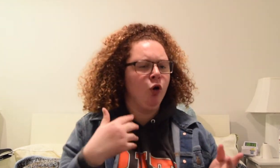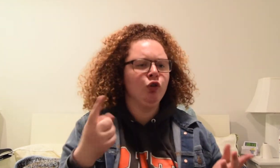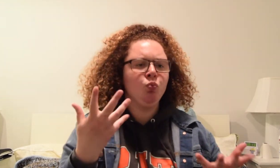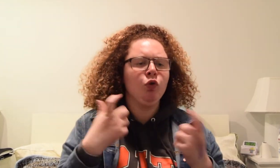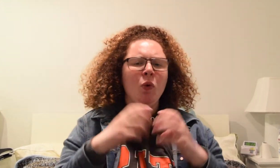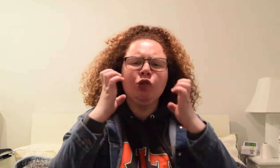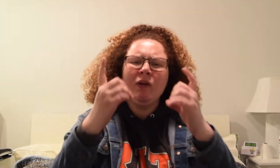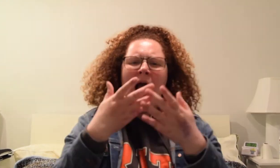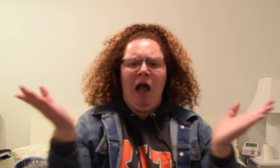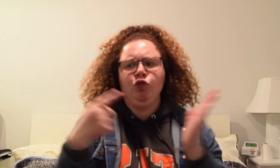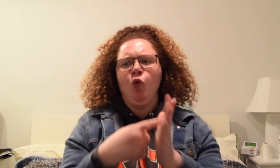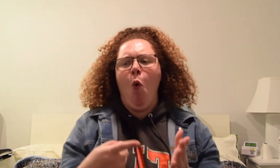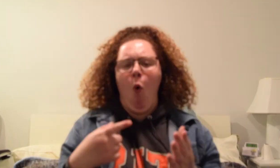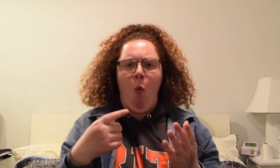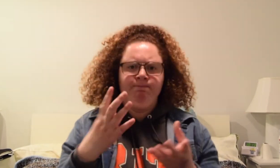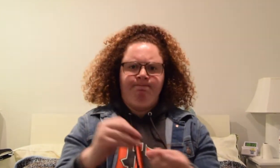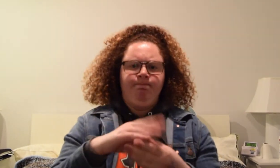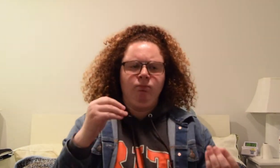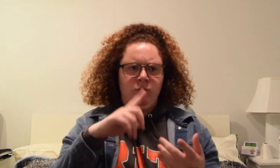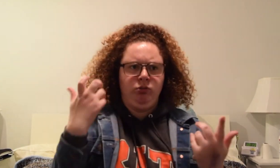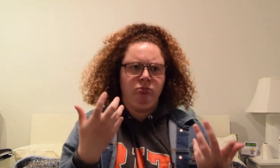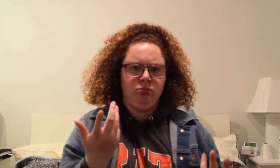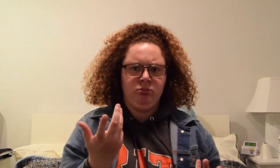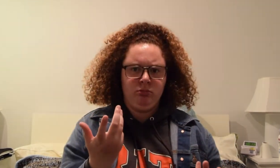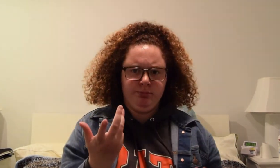And I just want to educate and show you guys